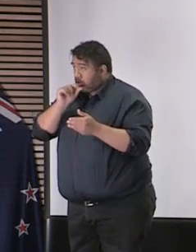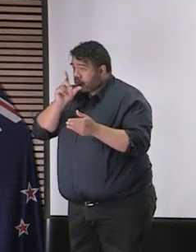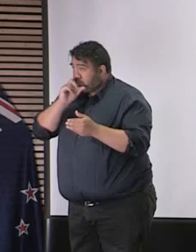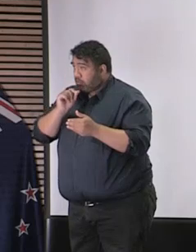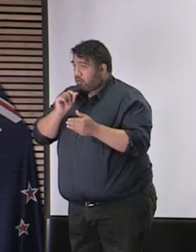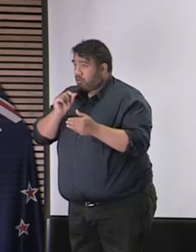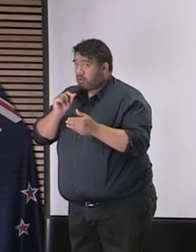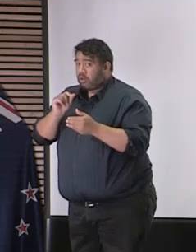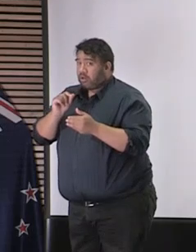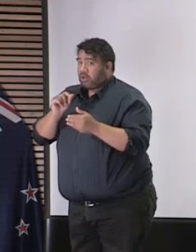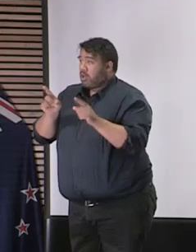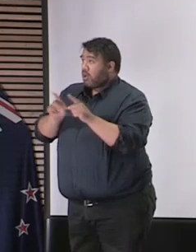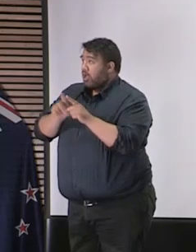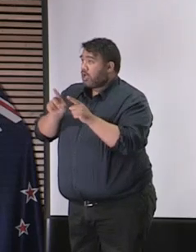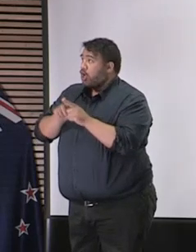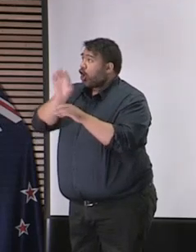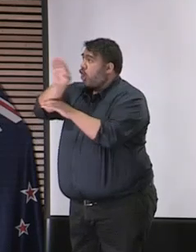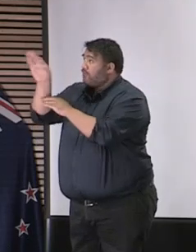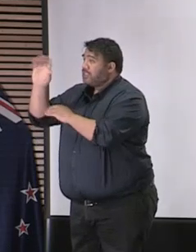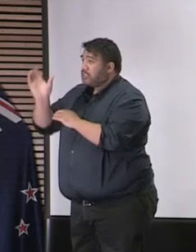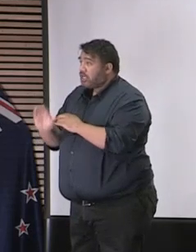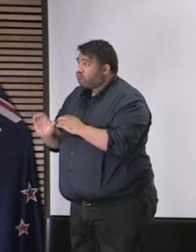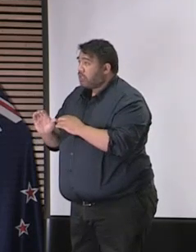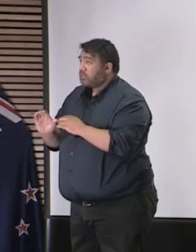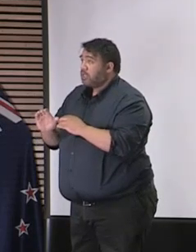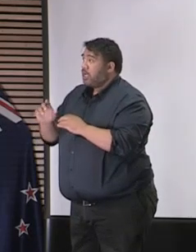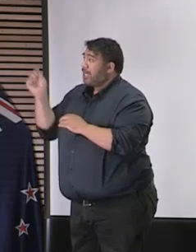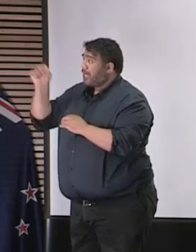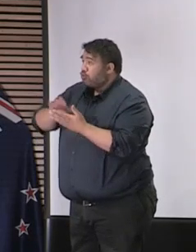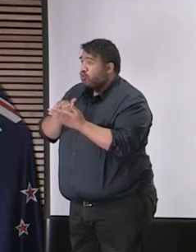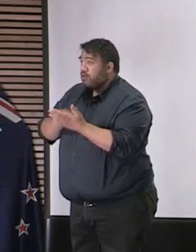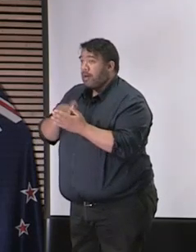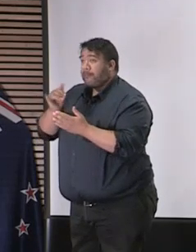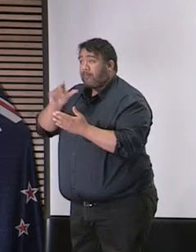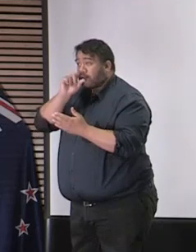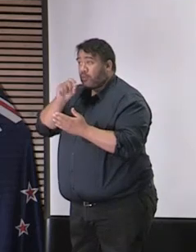across the board mandatory quarantining or are you